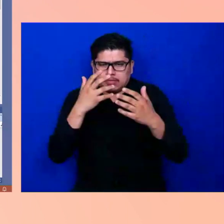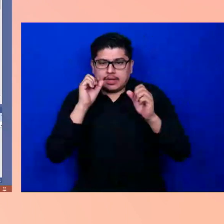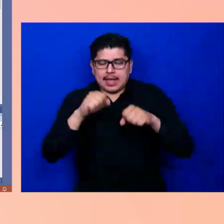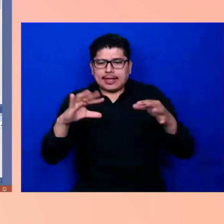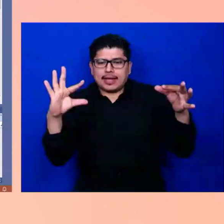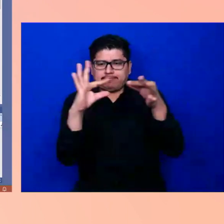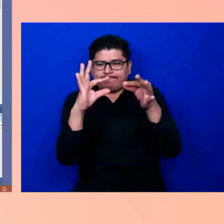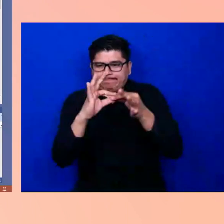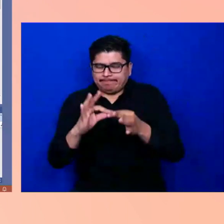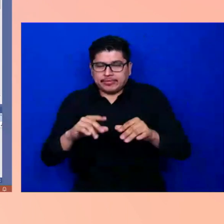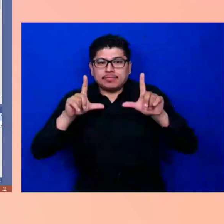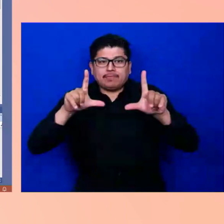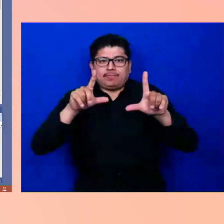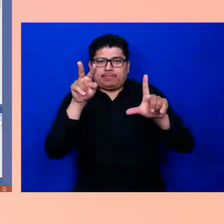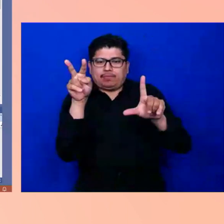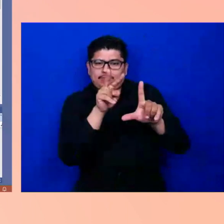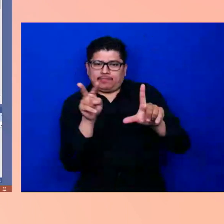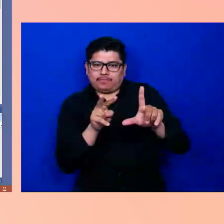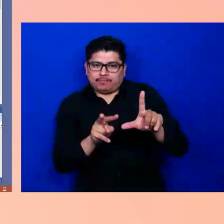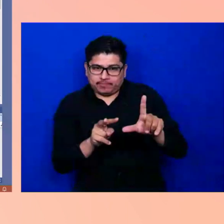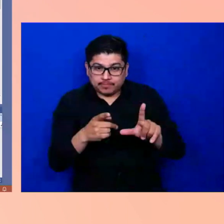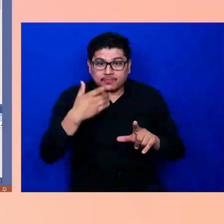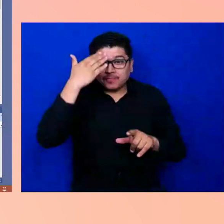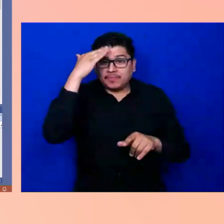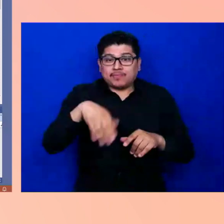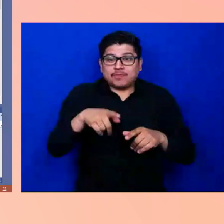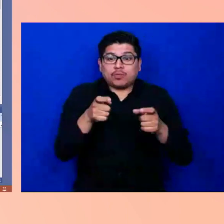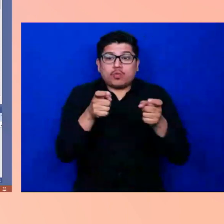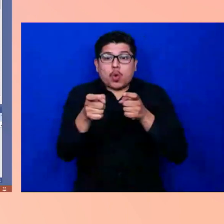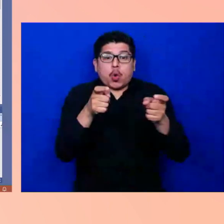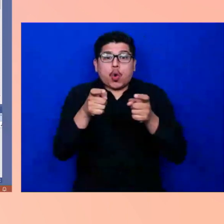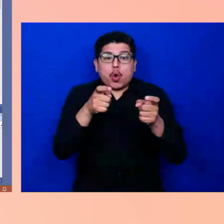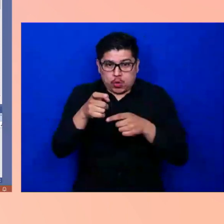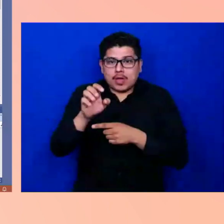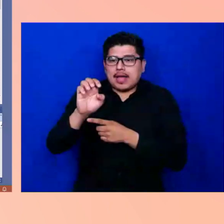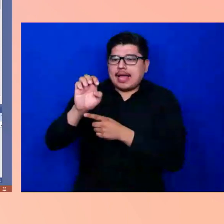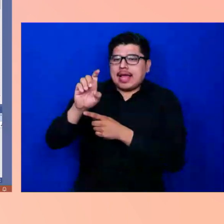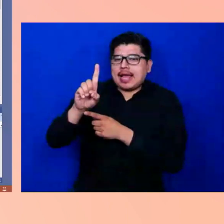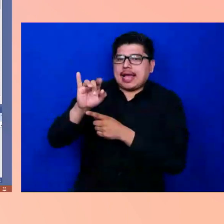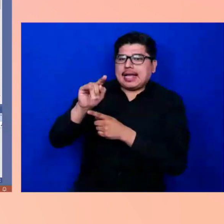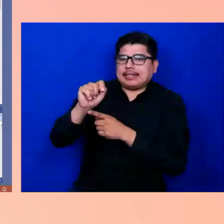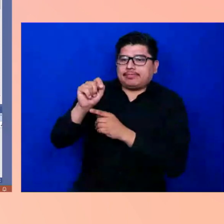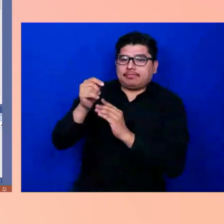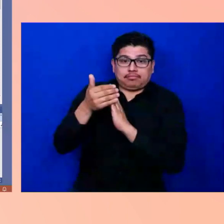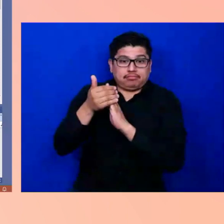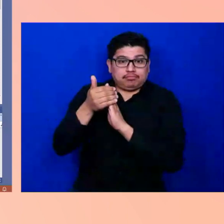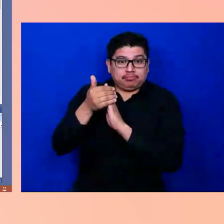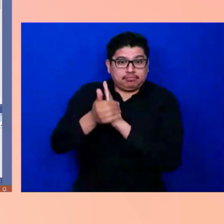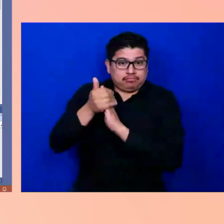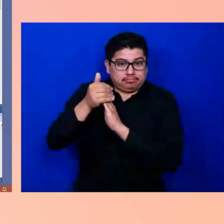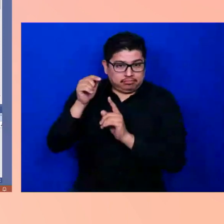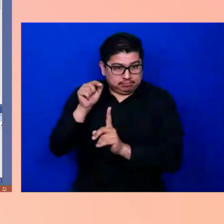I'm going to add it here automation properties name,